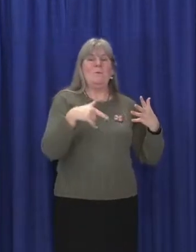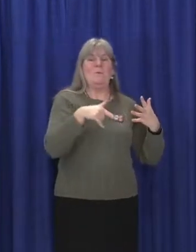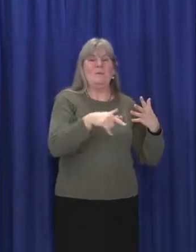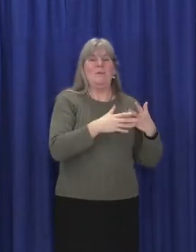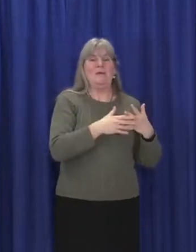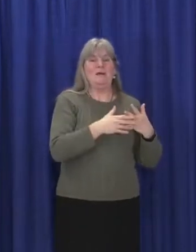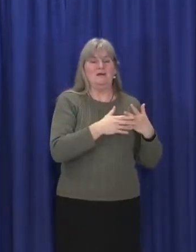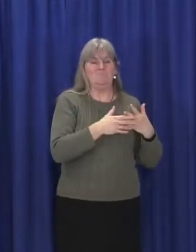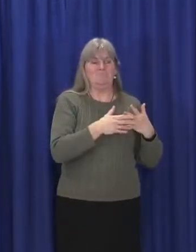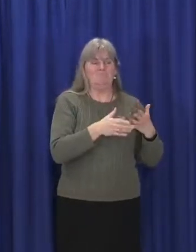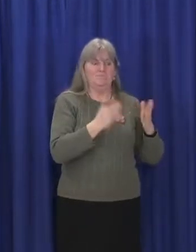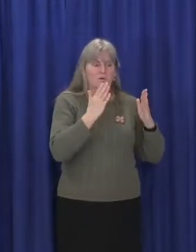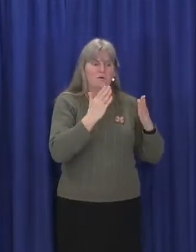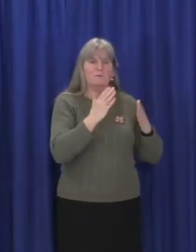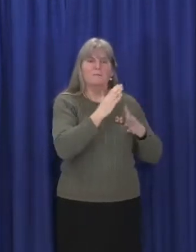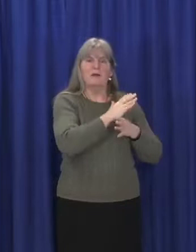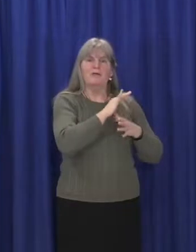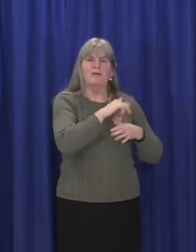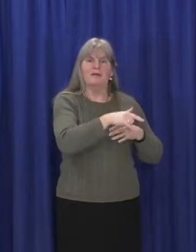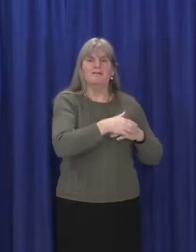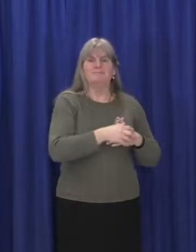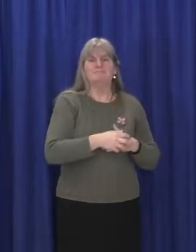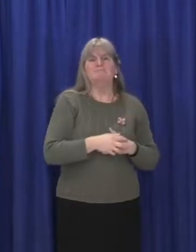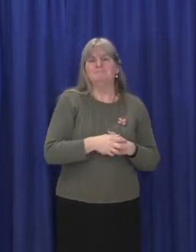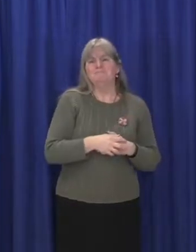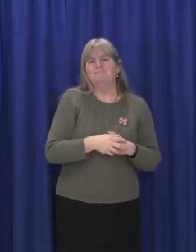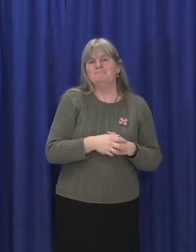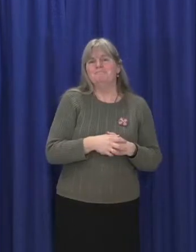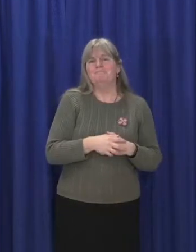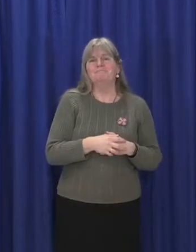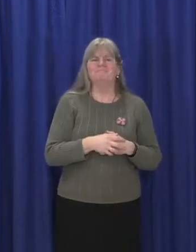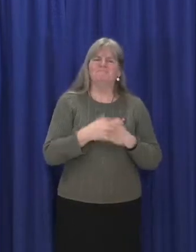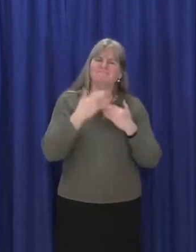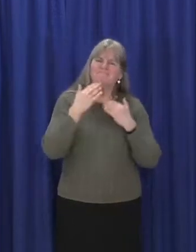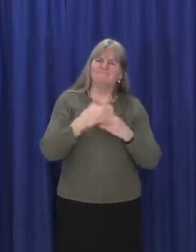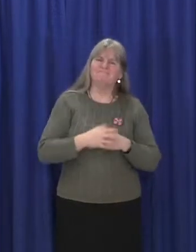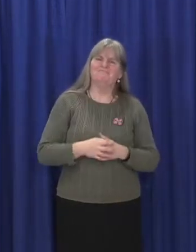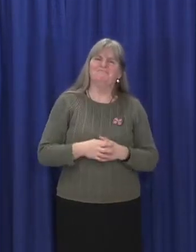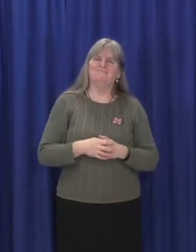priority right now. Thank you. Renee: Thank you. We'll now move to Tim